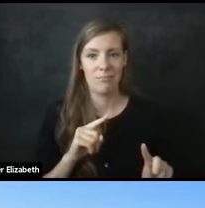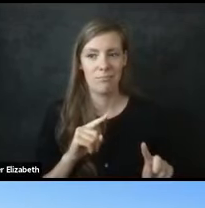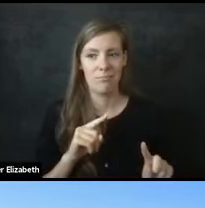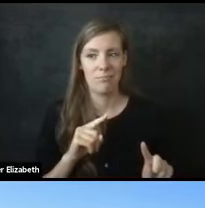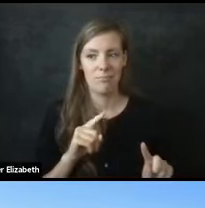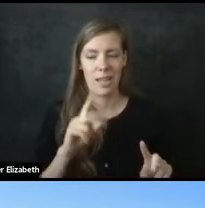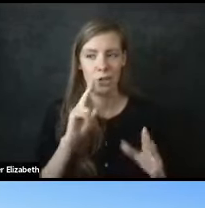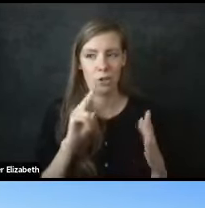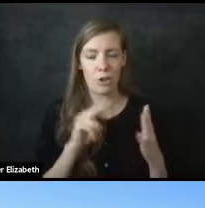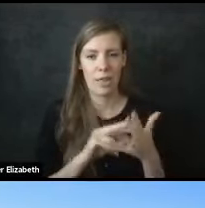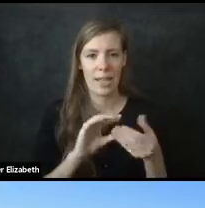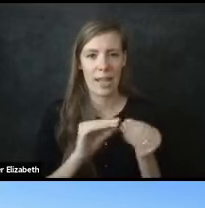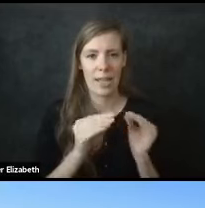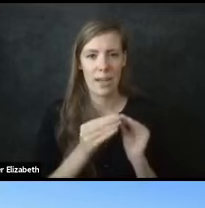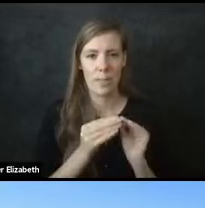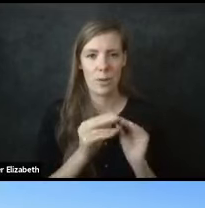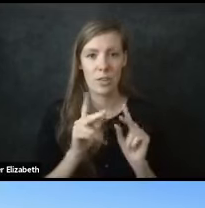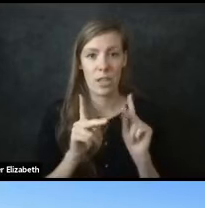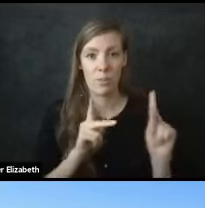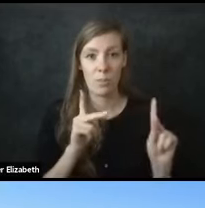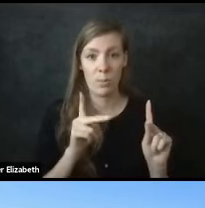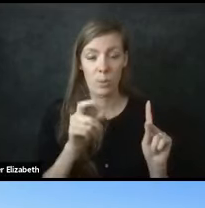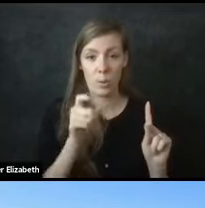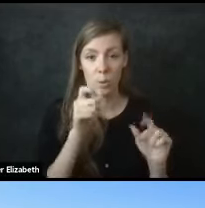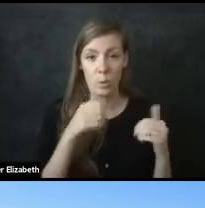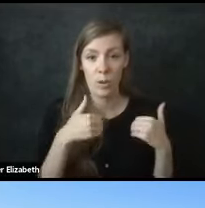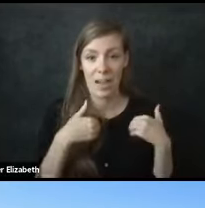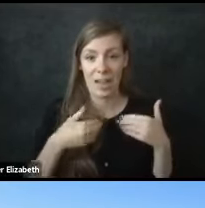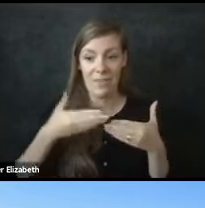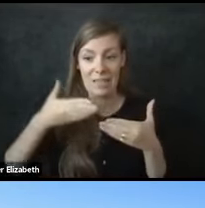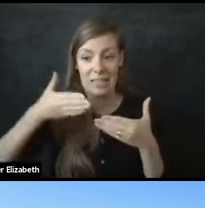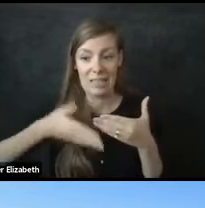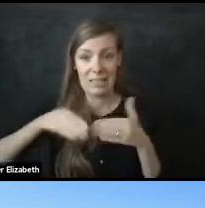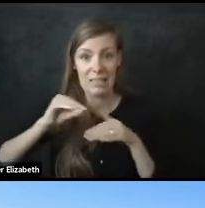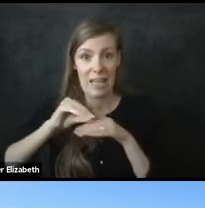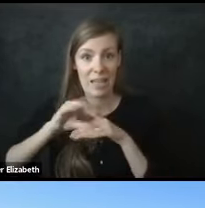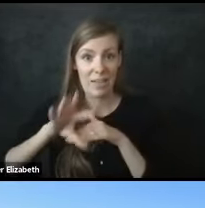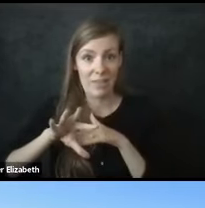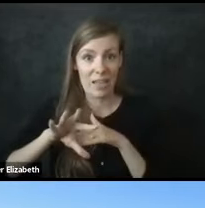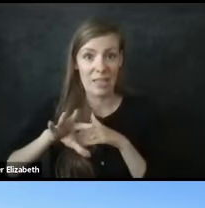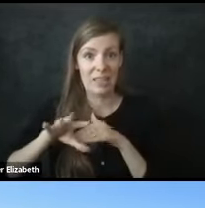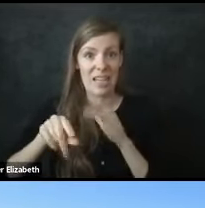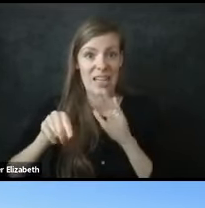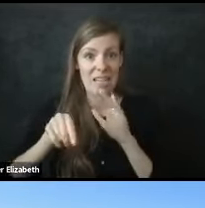that have come down with side effects and adverse reactions.